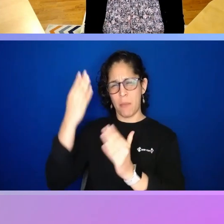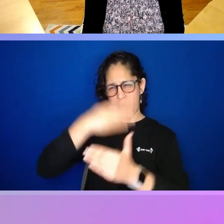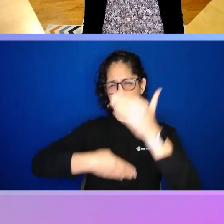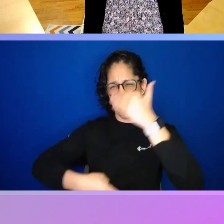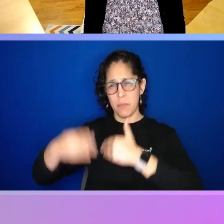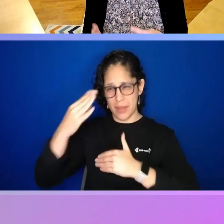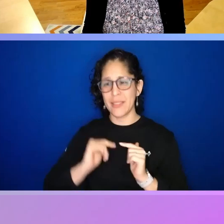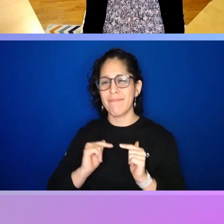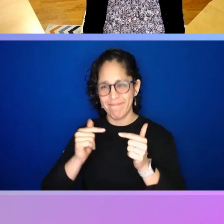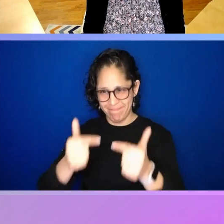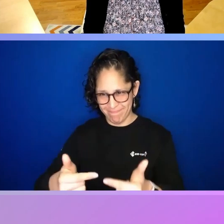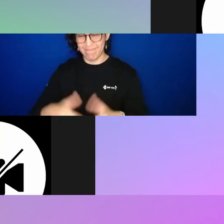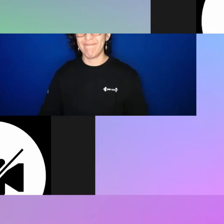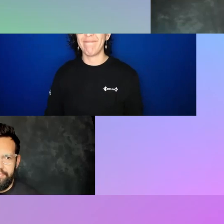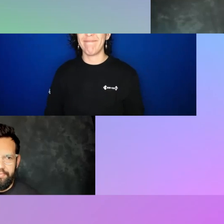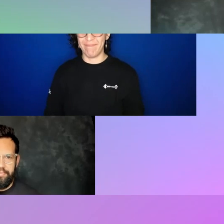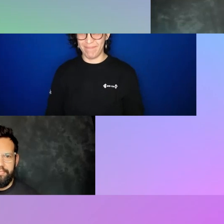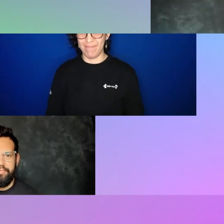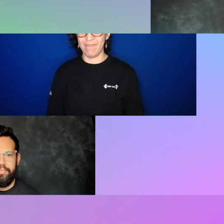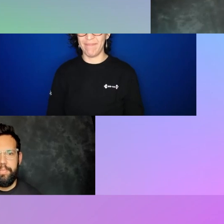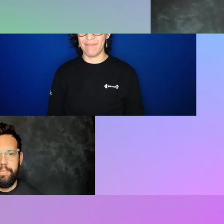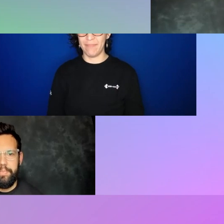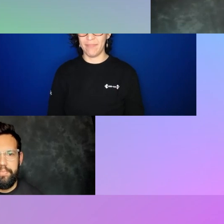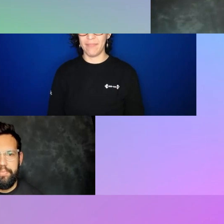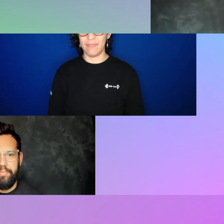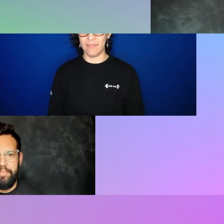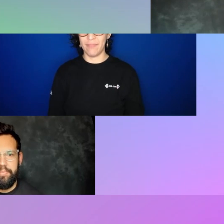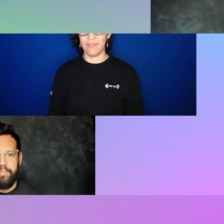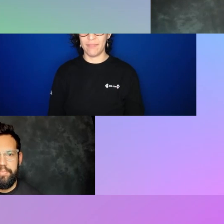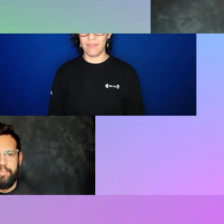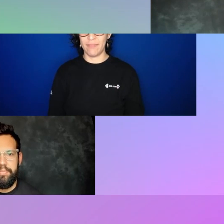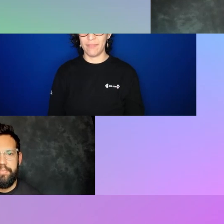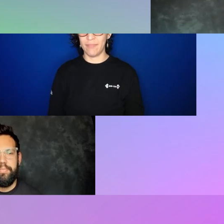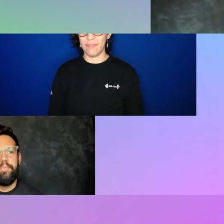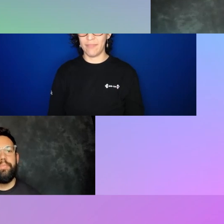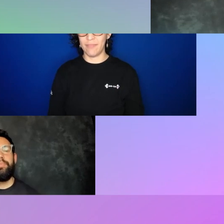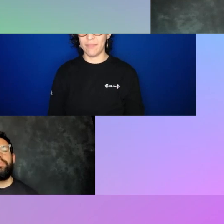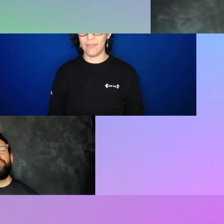content of the page. Looking at this data, it's pretty straight across the board as